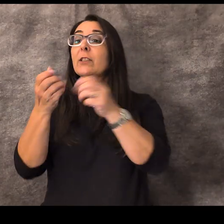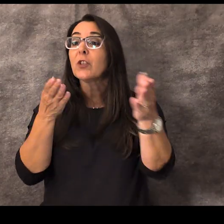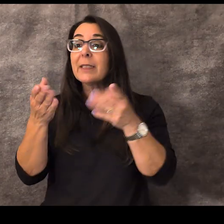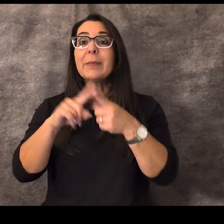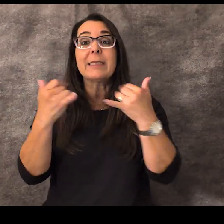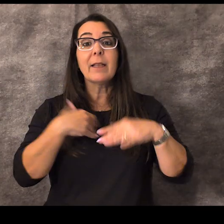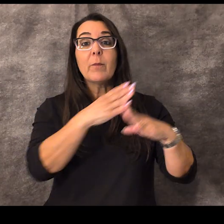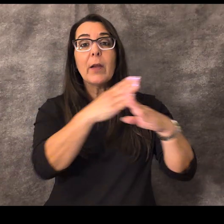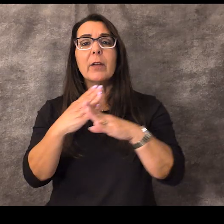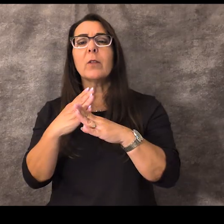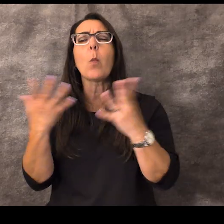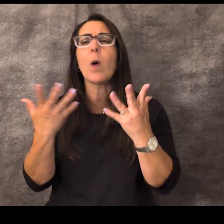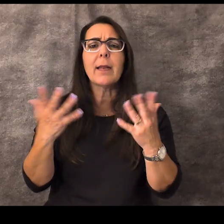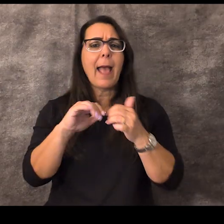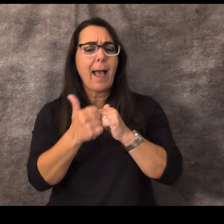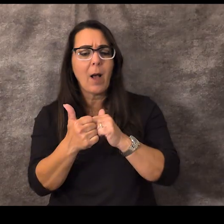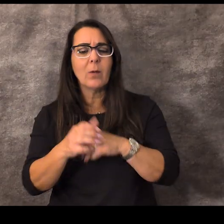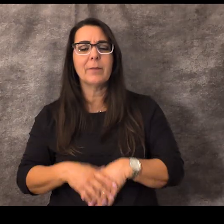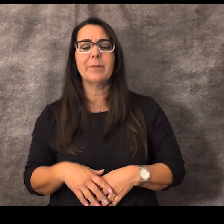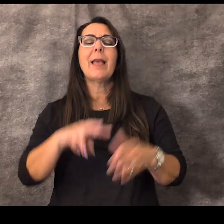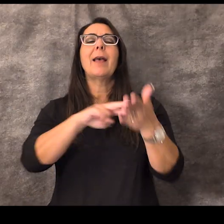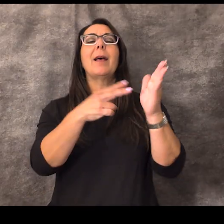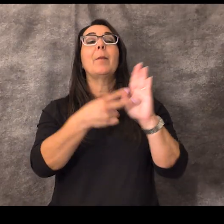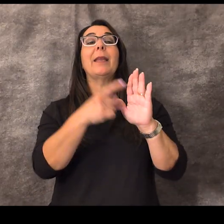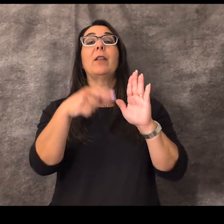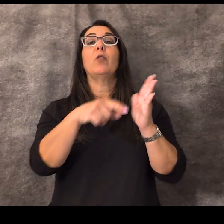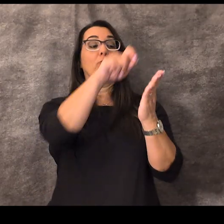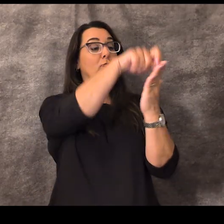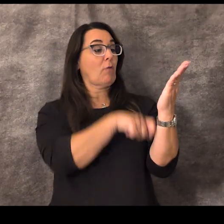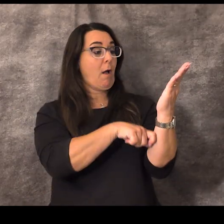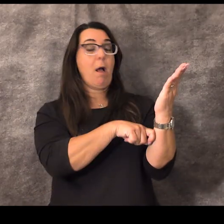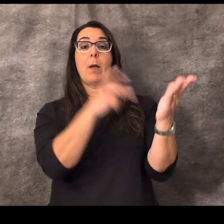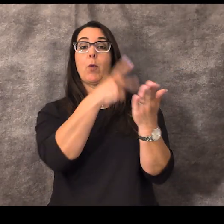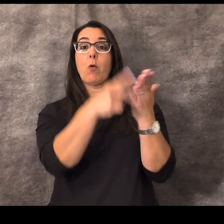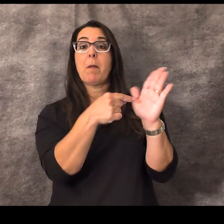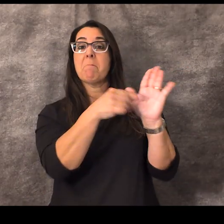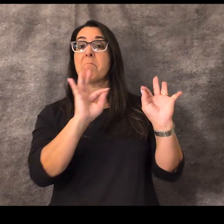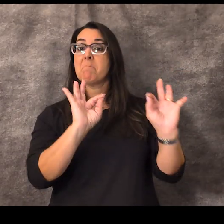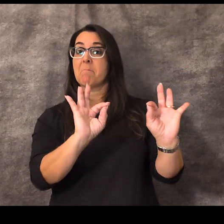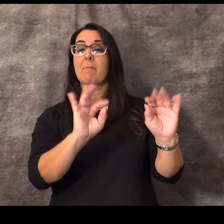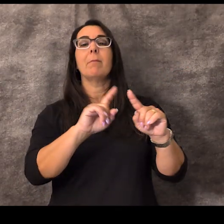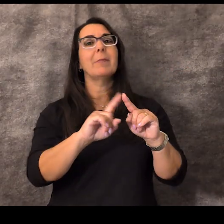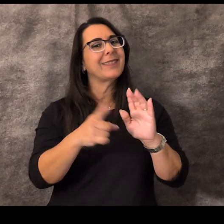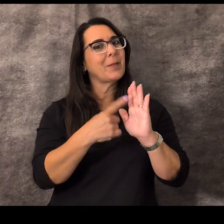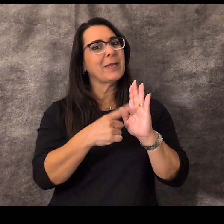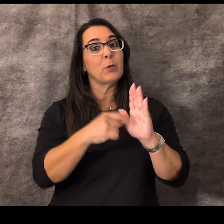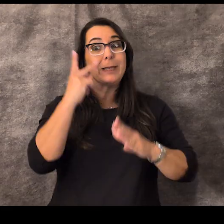look great but often something falls through the cracks in implementation. So we wanted to create a process to make sure that,